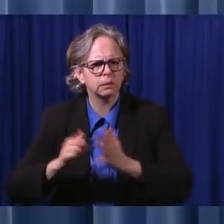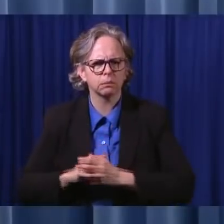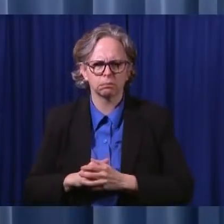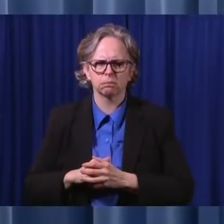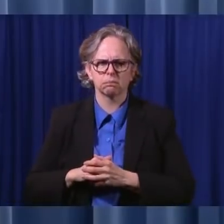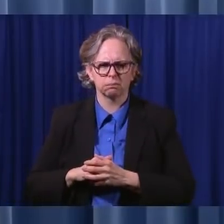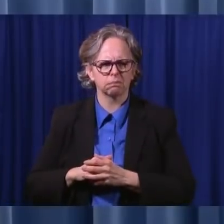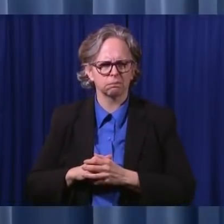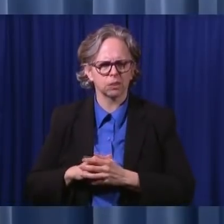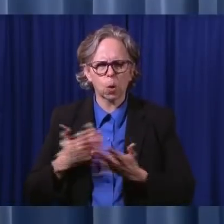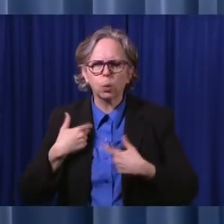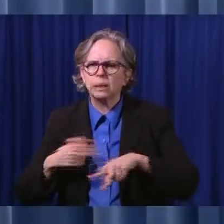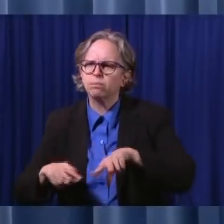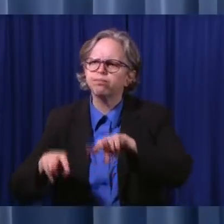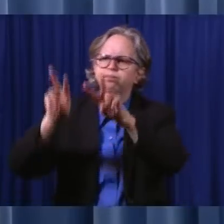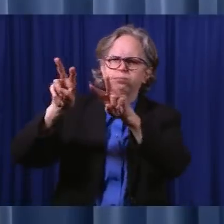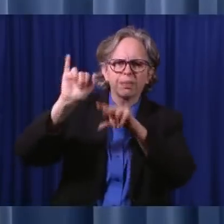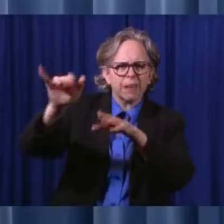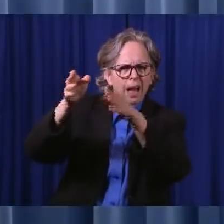THE PHARMACIST WAS A PART OF THE COMMUNITY. AND THEN